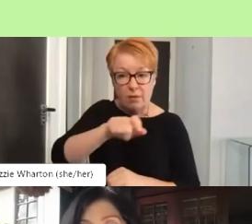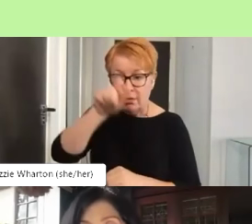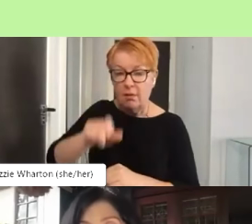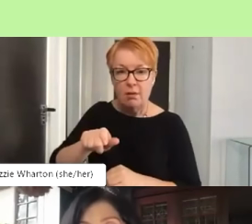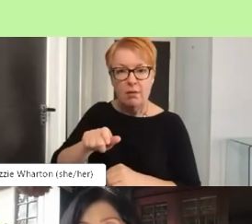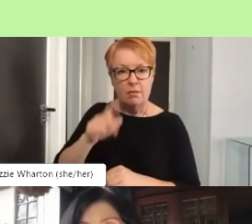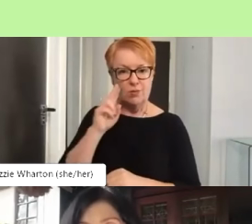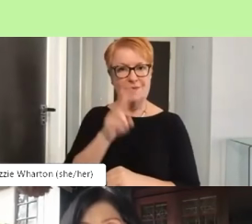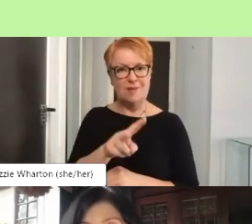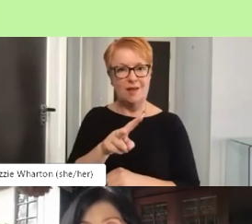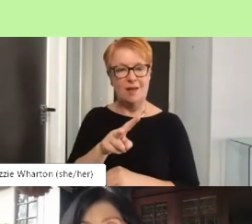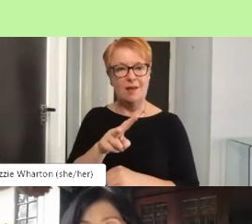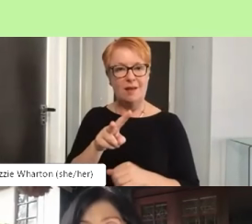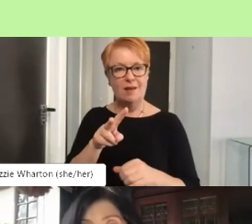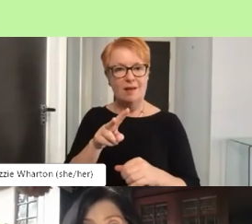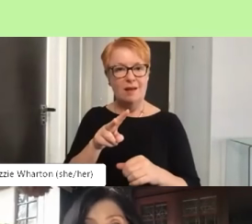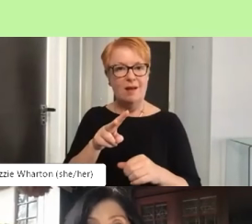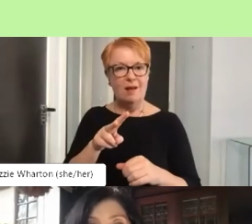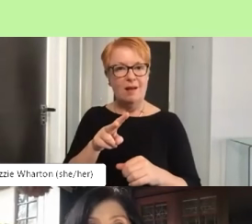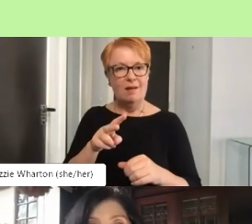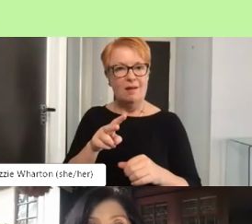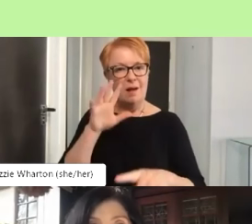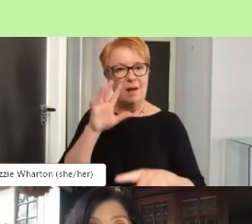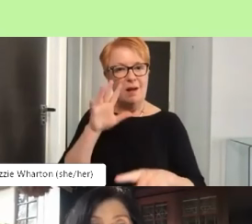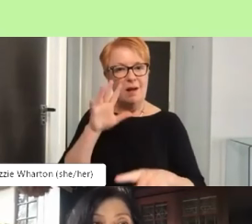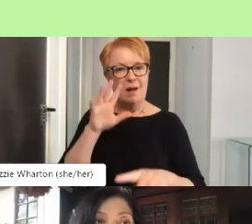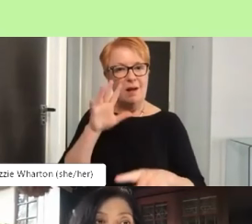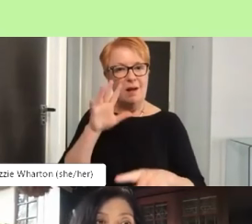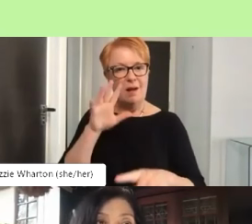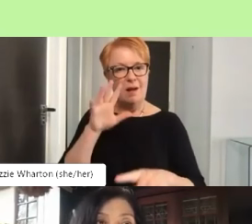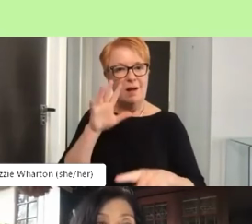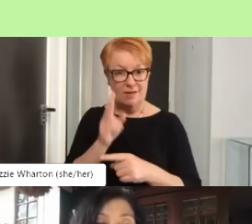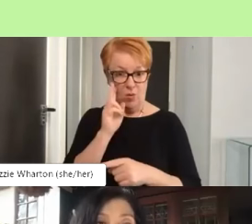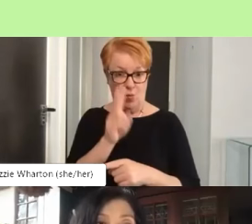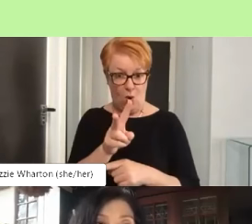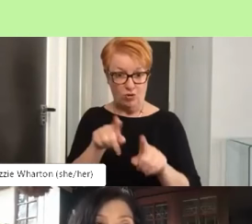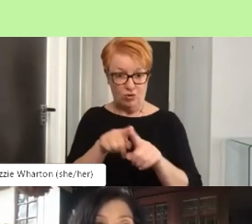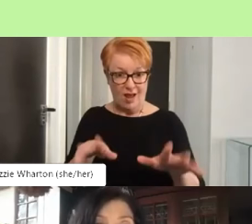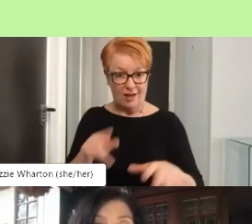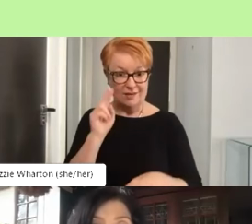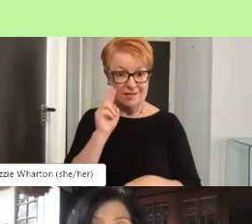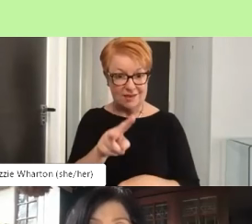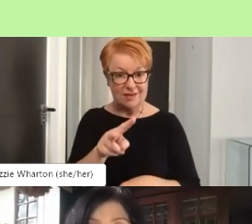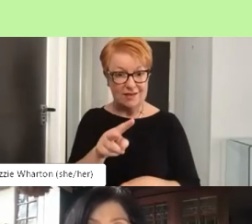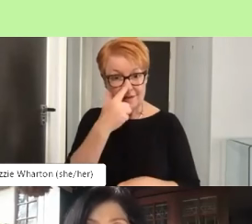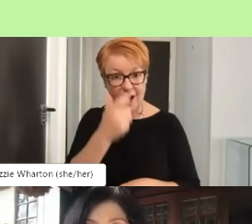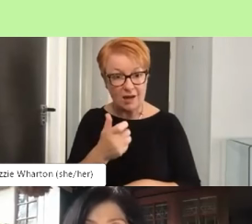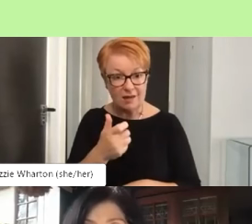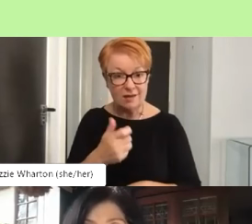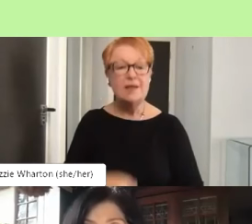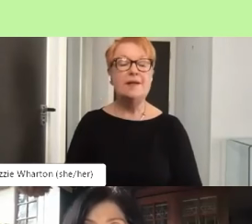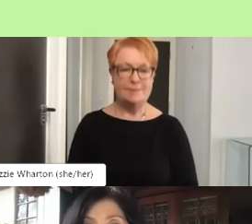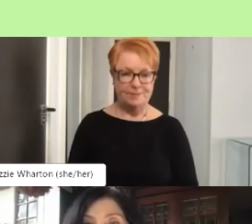So, I'm going to show you a very short clip of the film. Are you able to see the screen now?